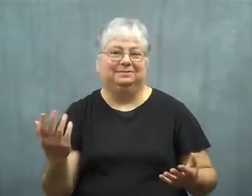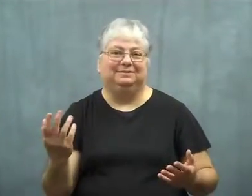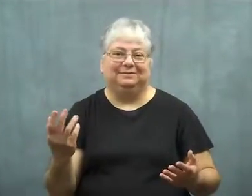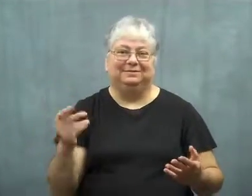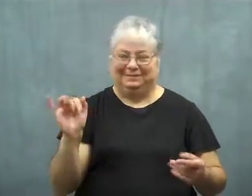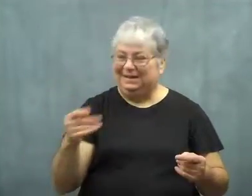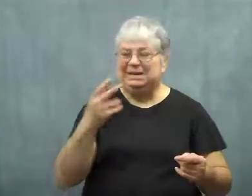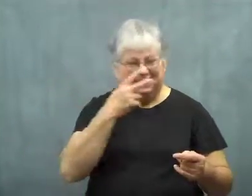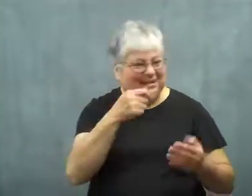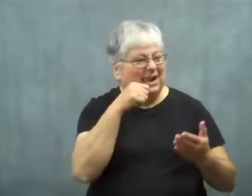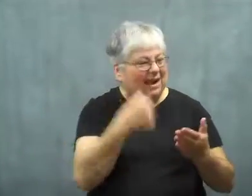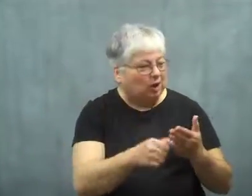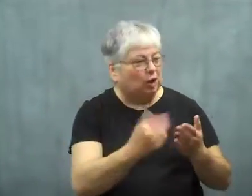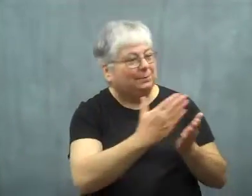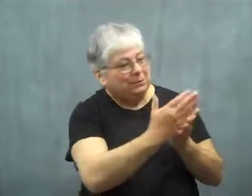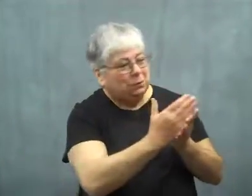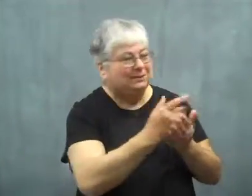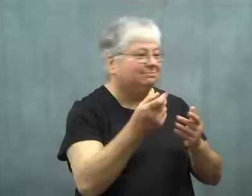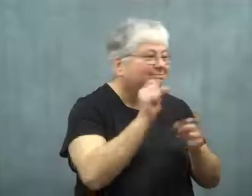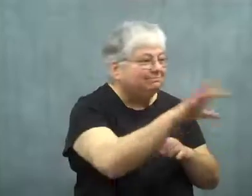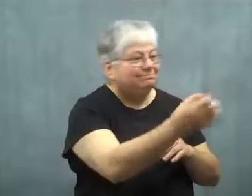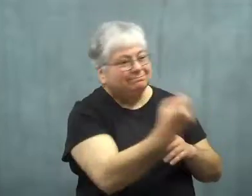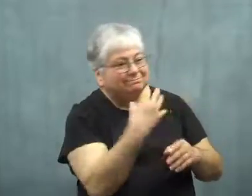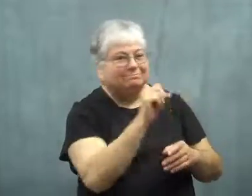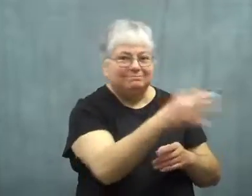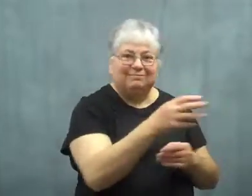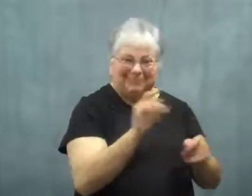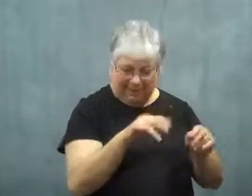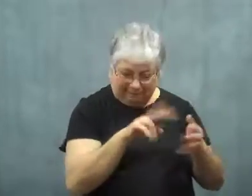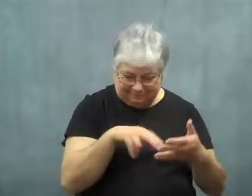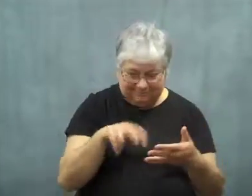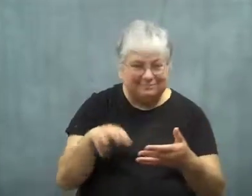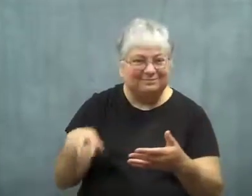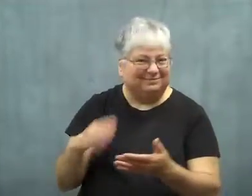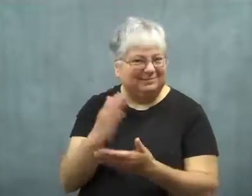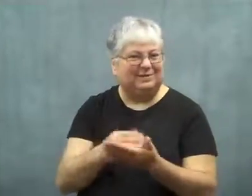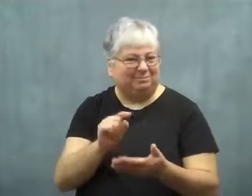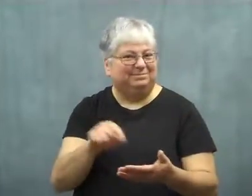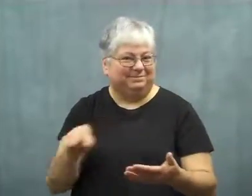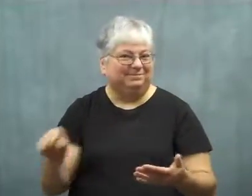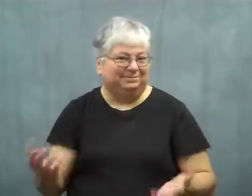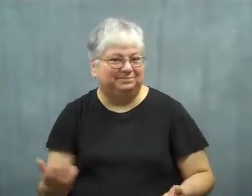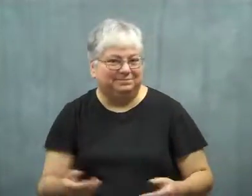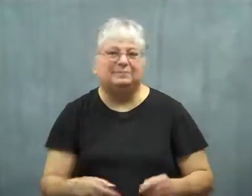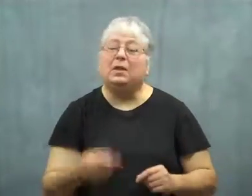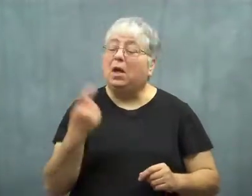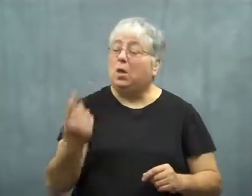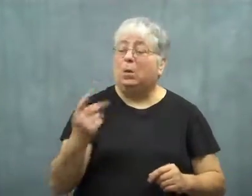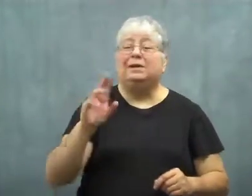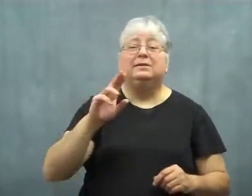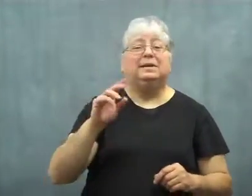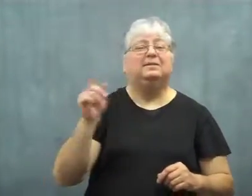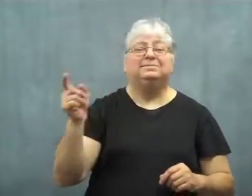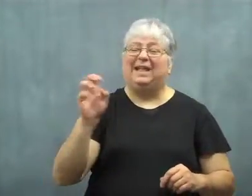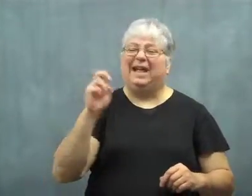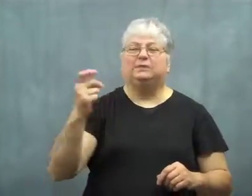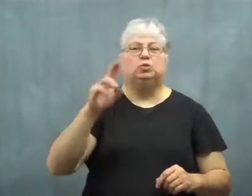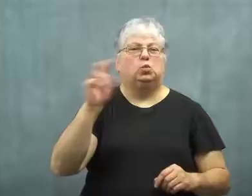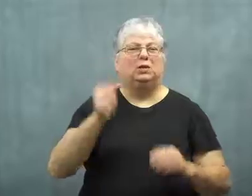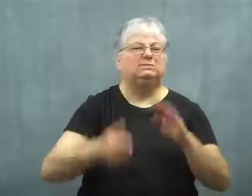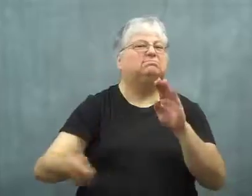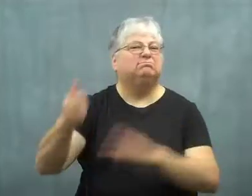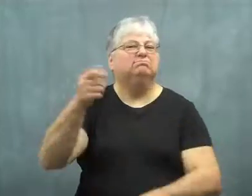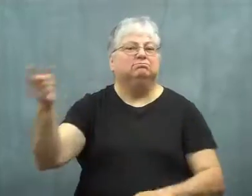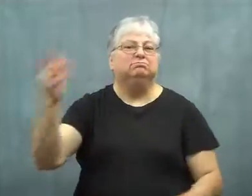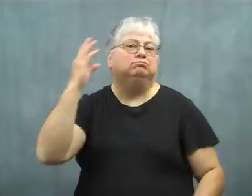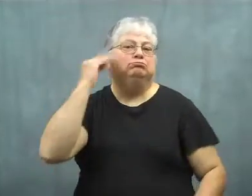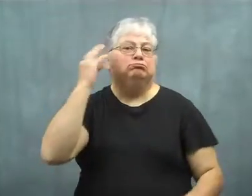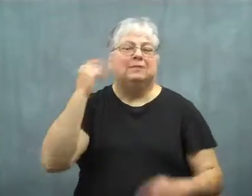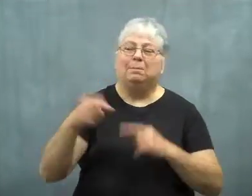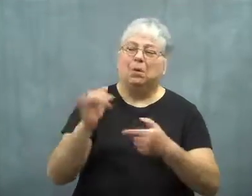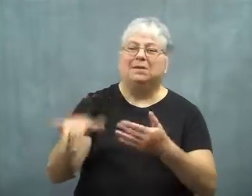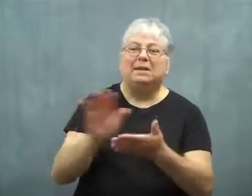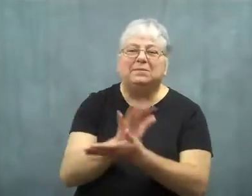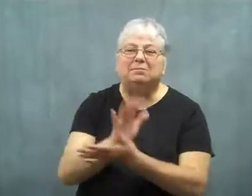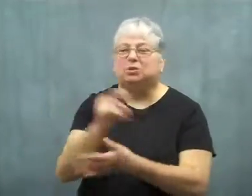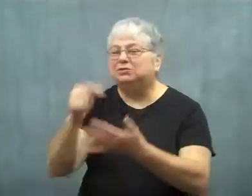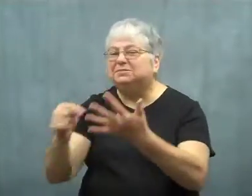Some of the documents were letters between the two.